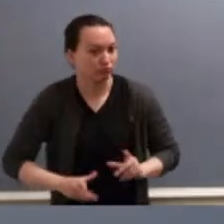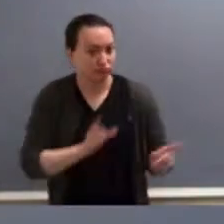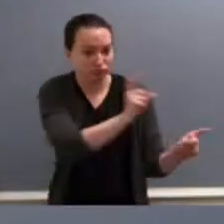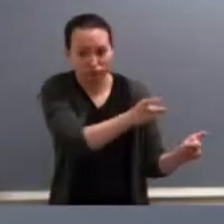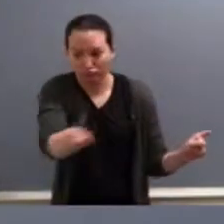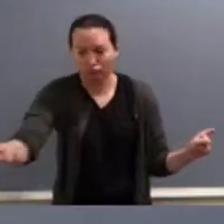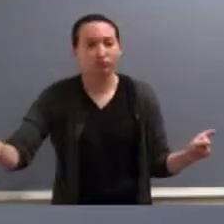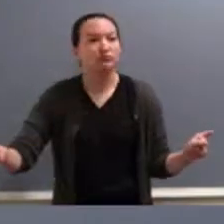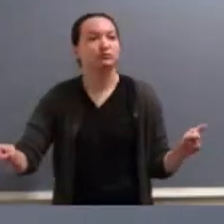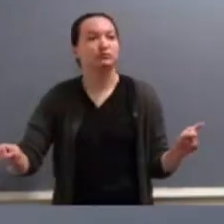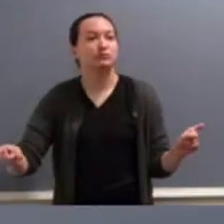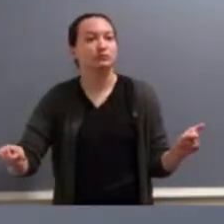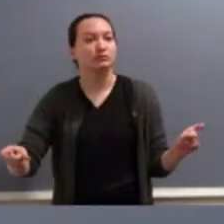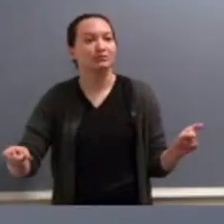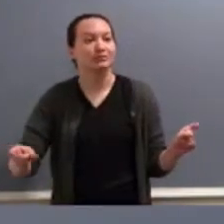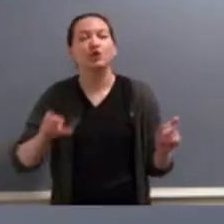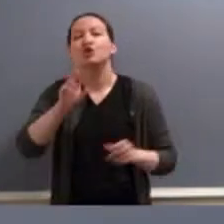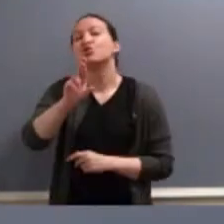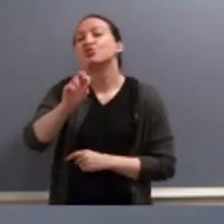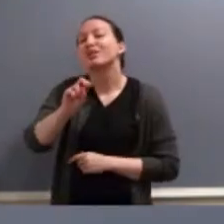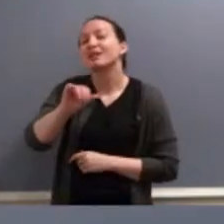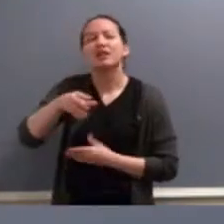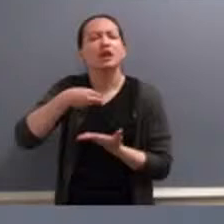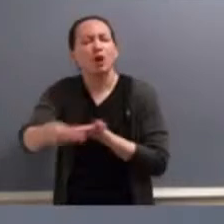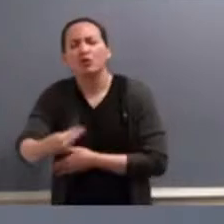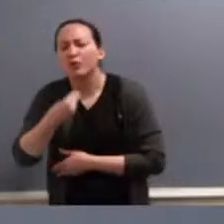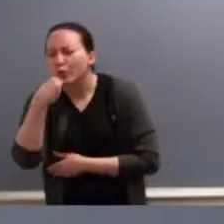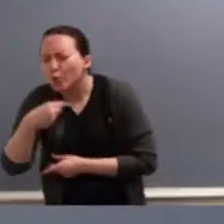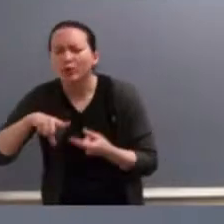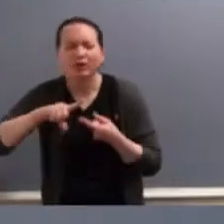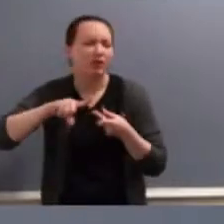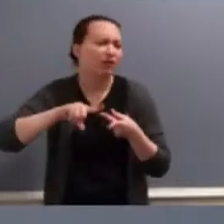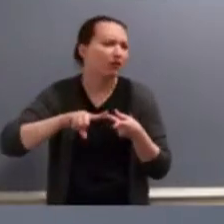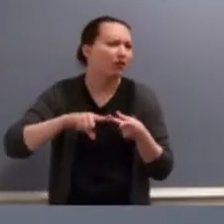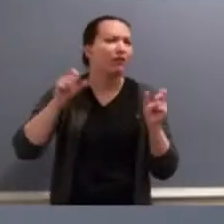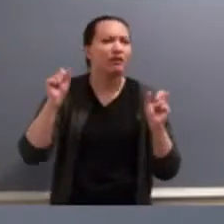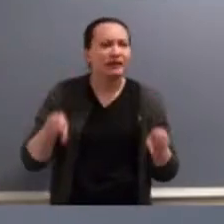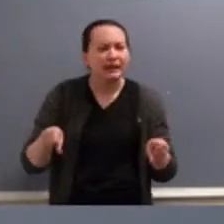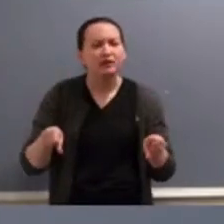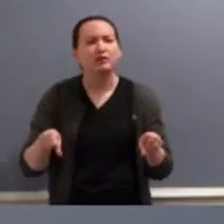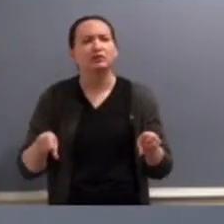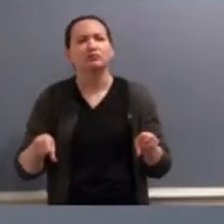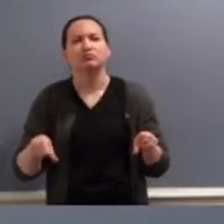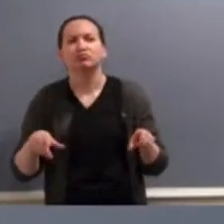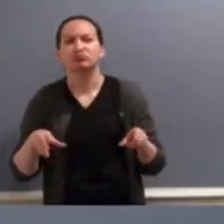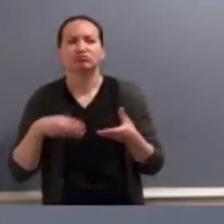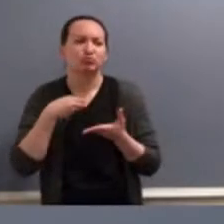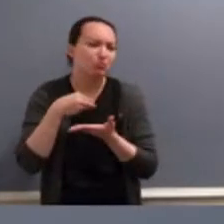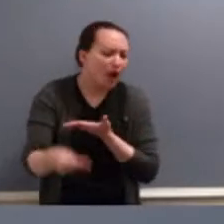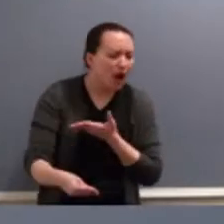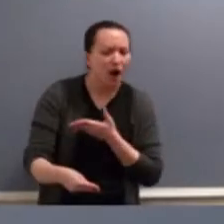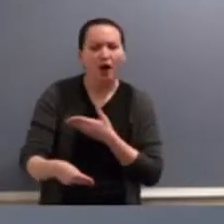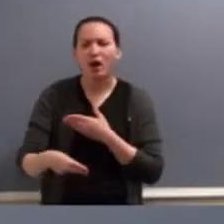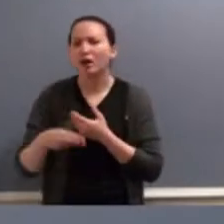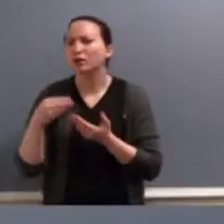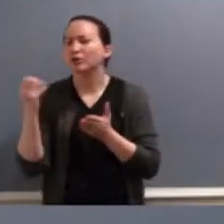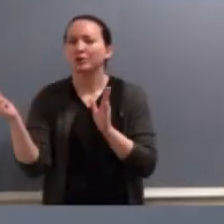County they reinvested they bought groceries they were able to buy back-to-school backpacks